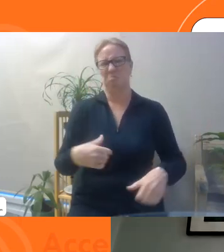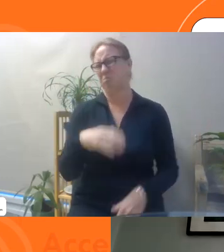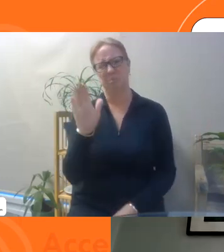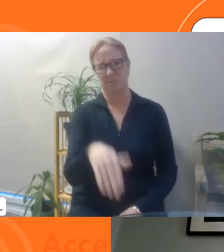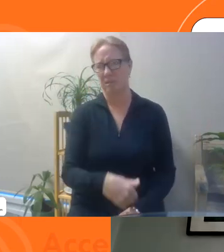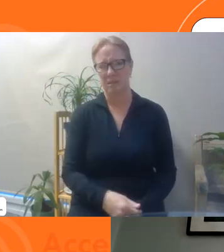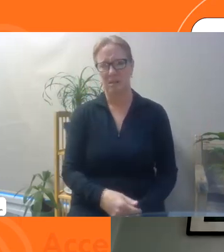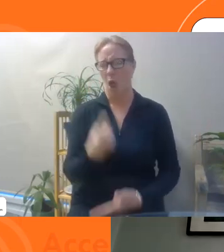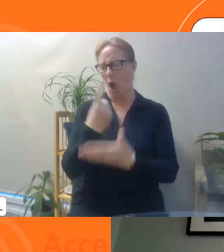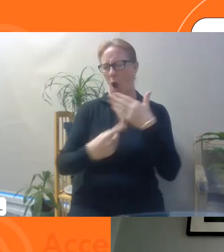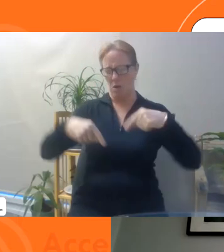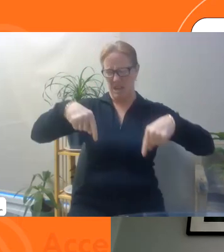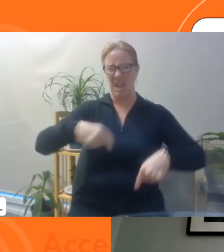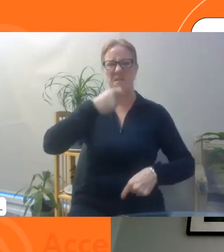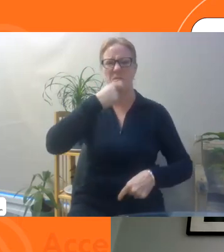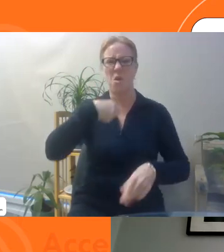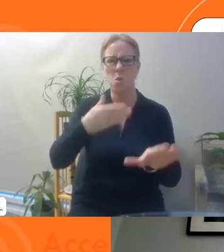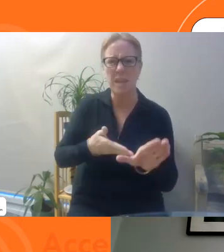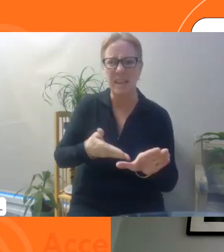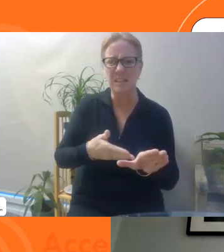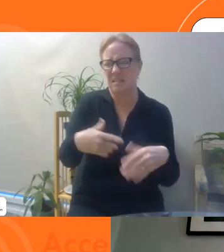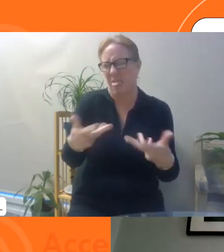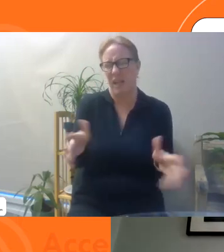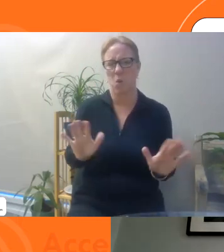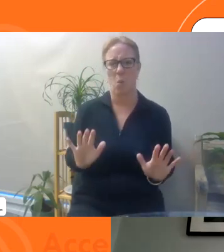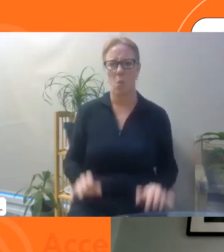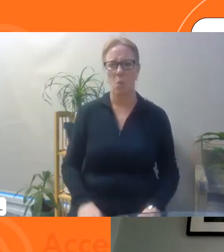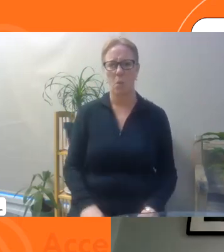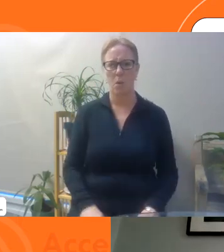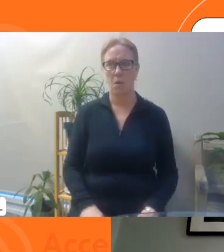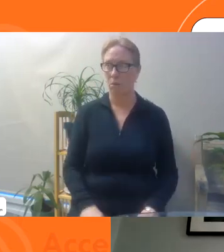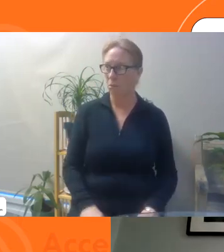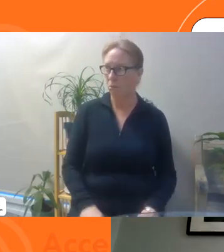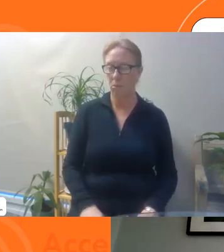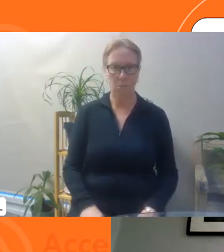to be here a couple of years. We're not equipped to deal with your